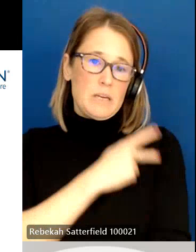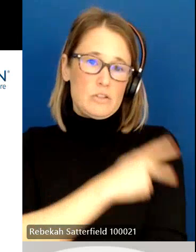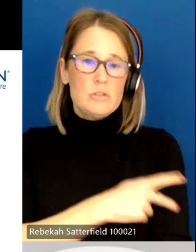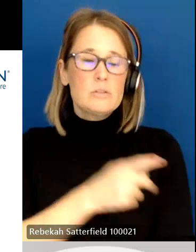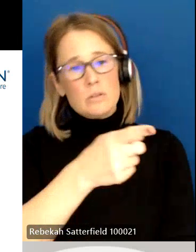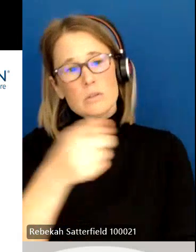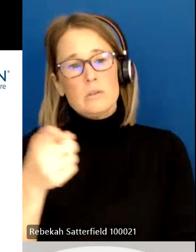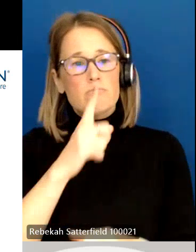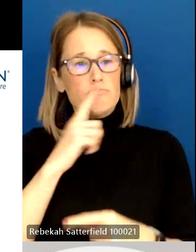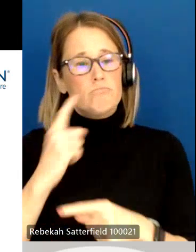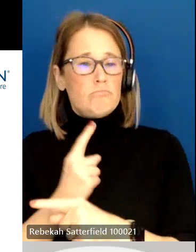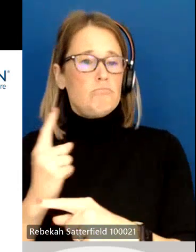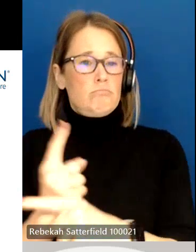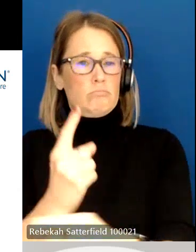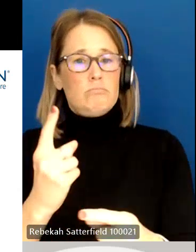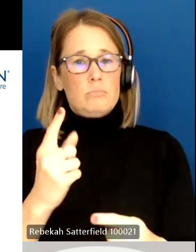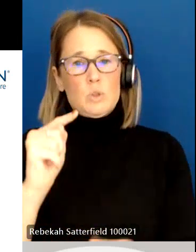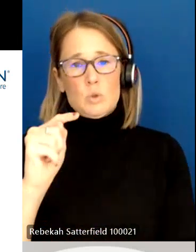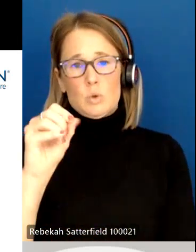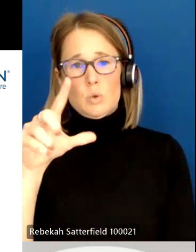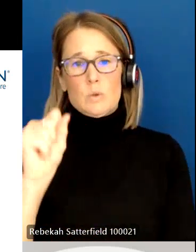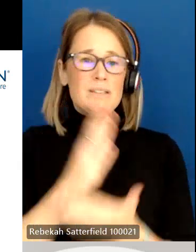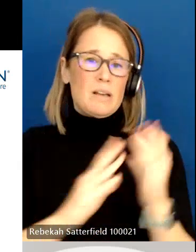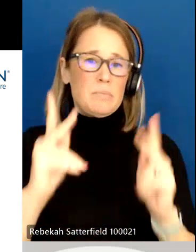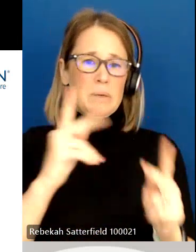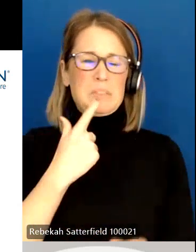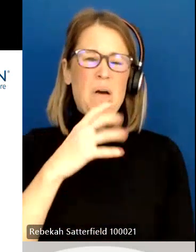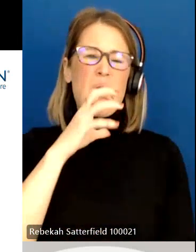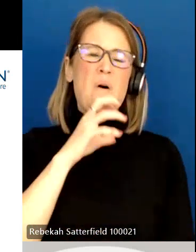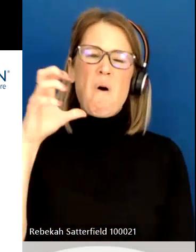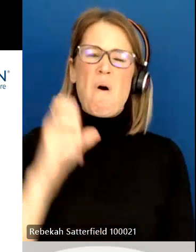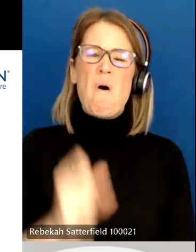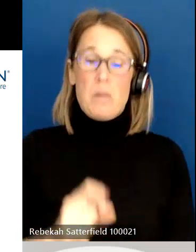say that they're very old school but they're very effective so for instance we utilize the